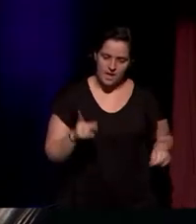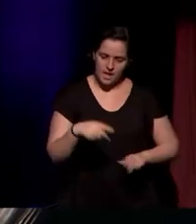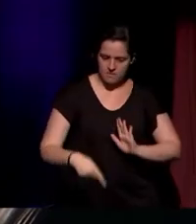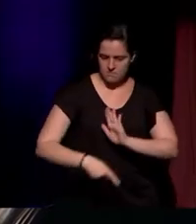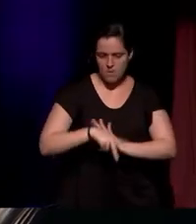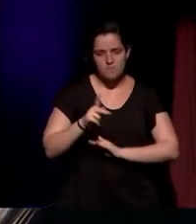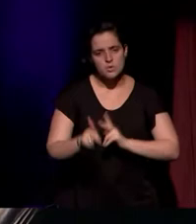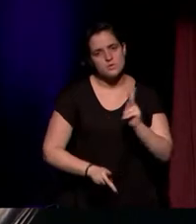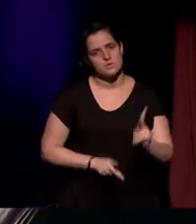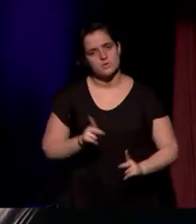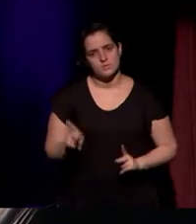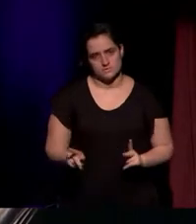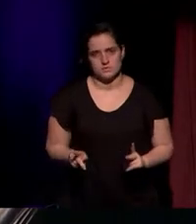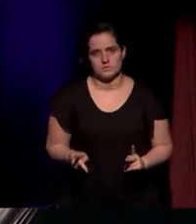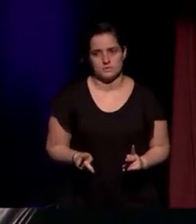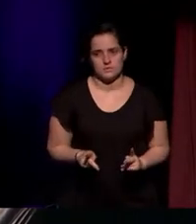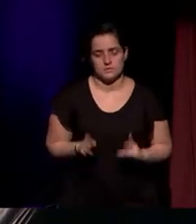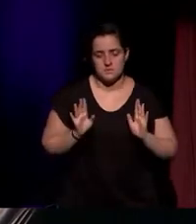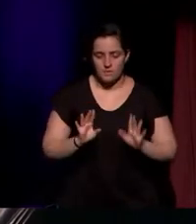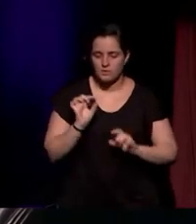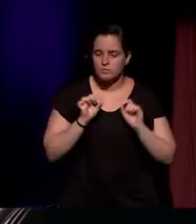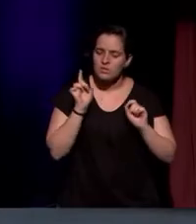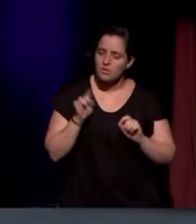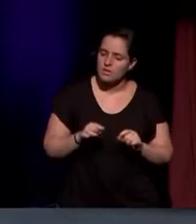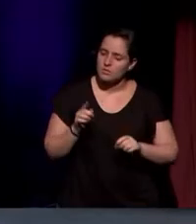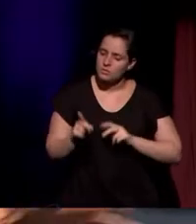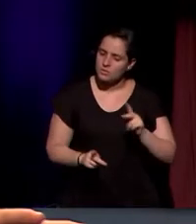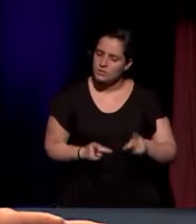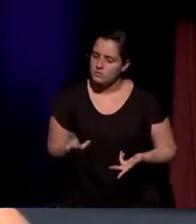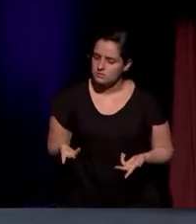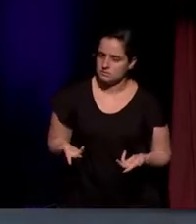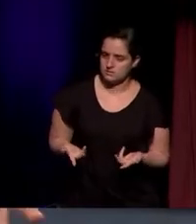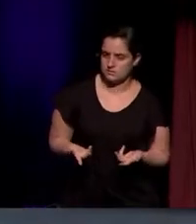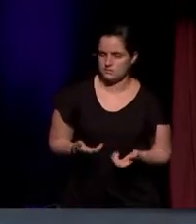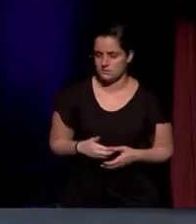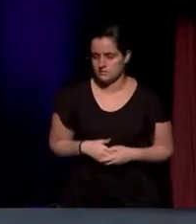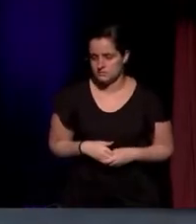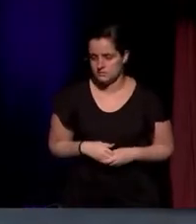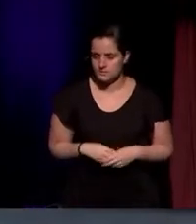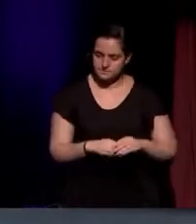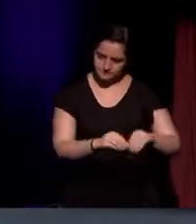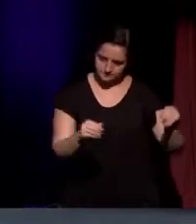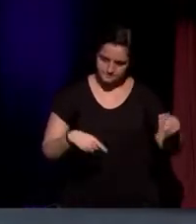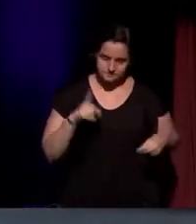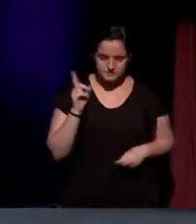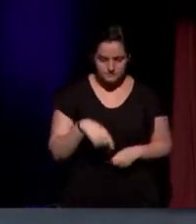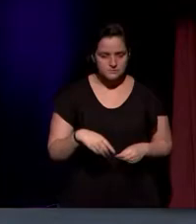even today, what people are, anyway… the land belongs to the state, sorry.